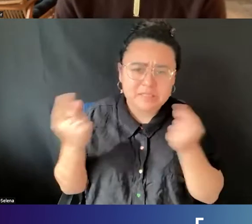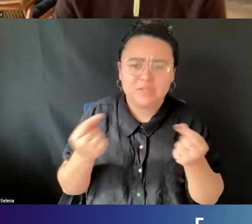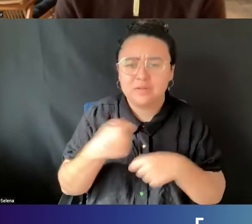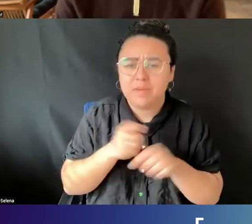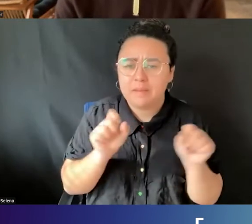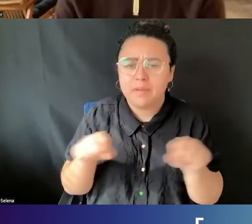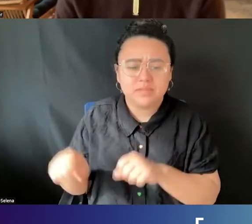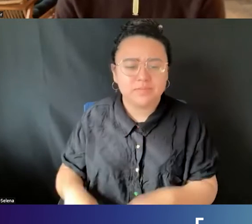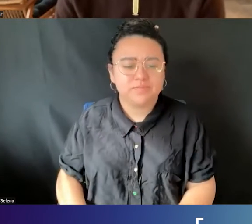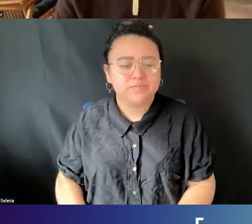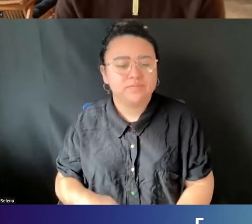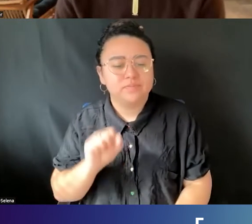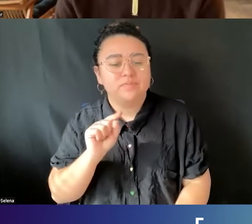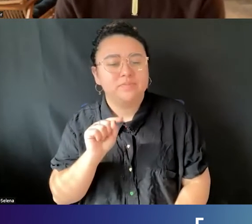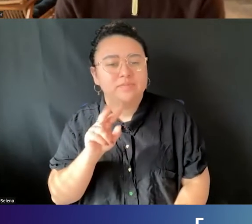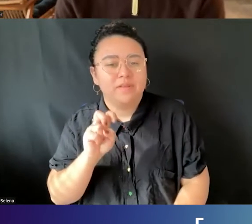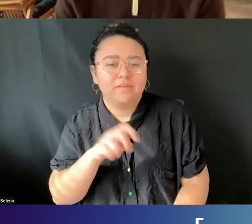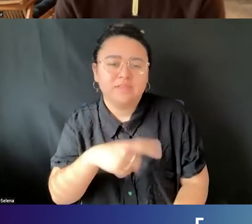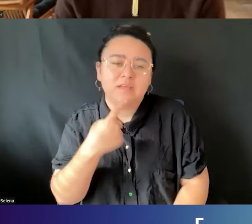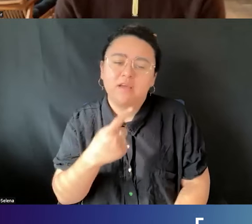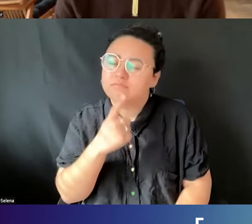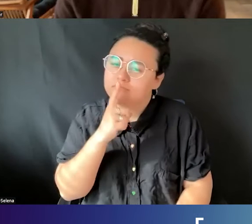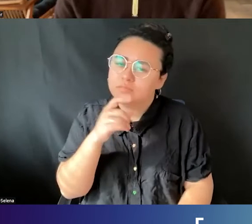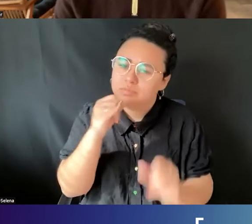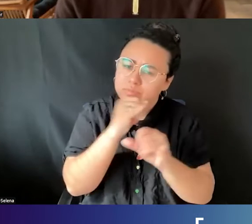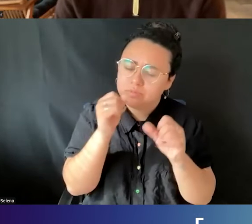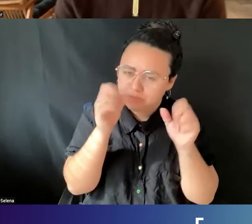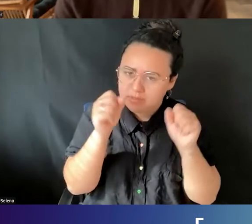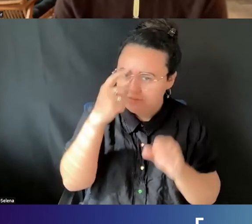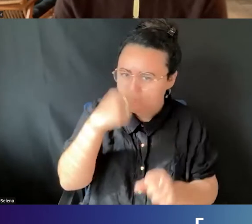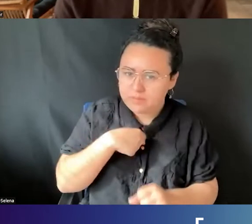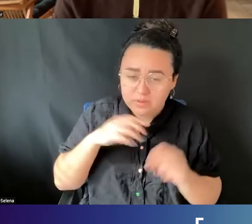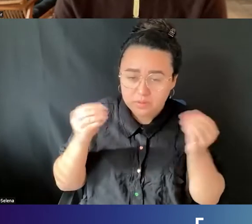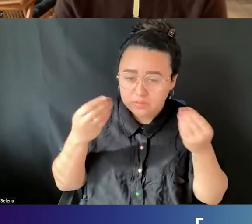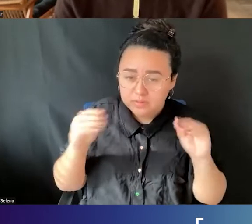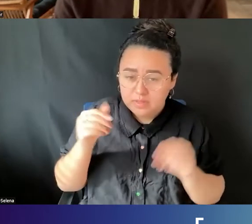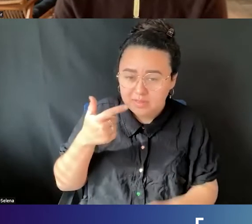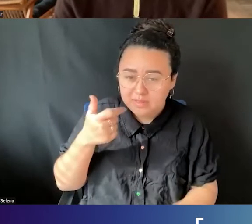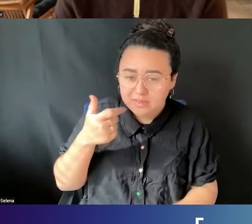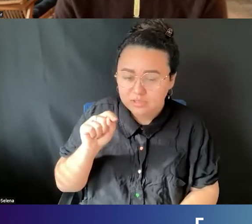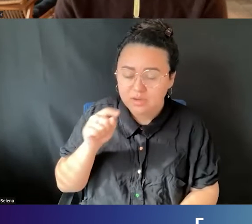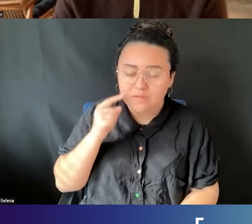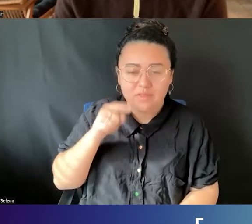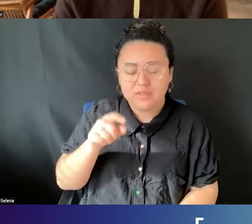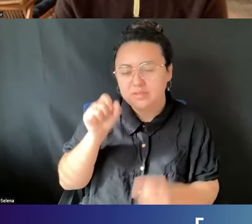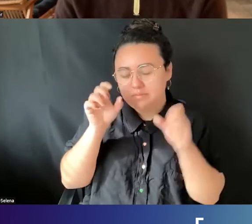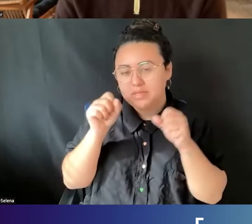That's that's incredible. Incredible to me that you did not have a sales agent for such an incredible film. I,